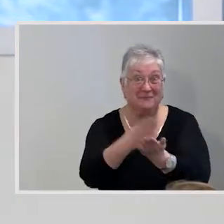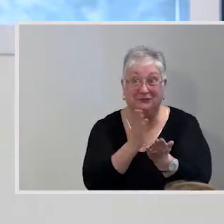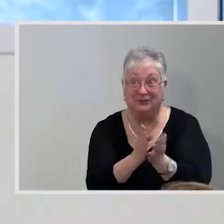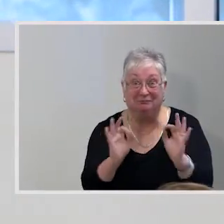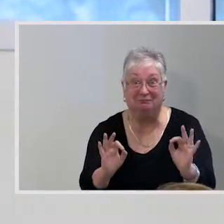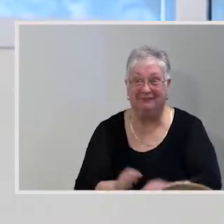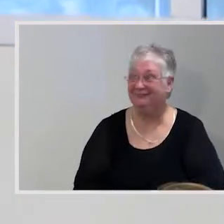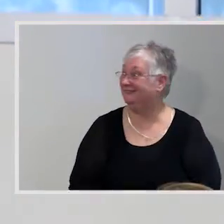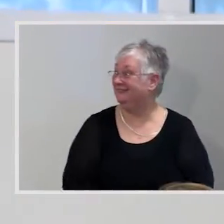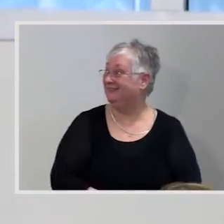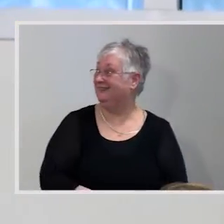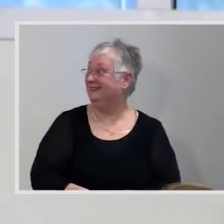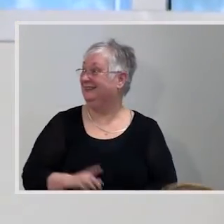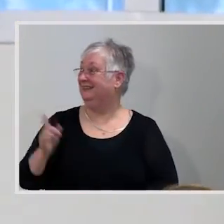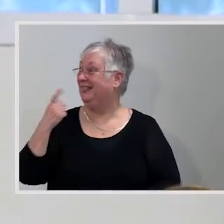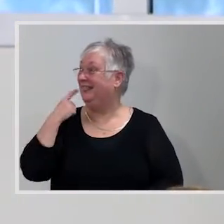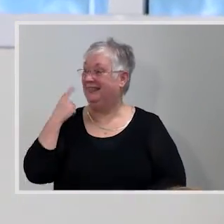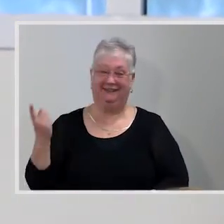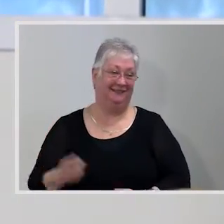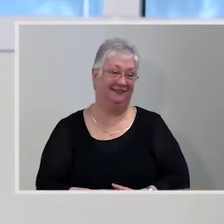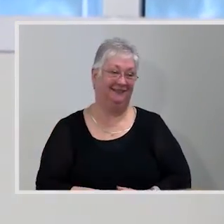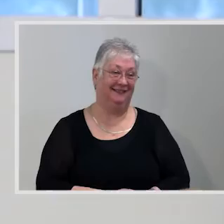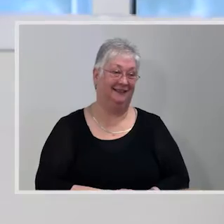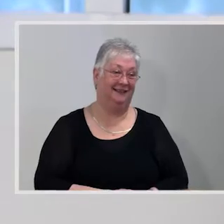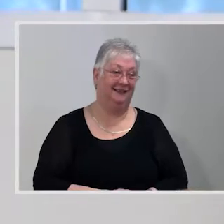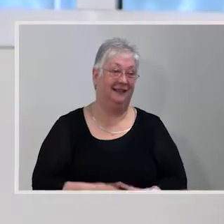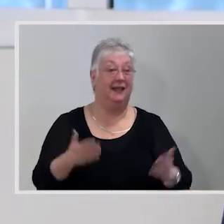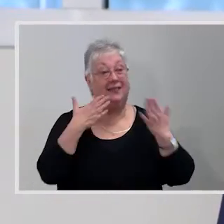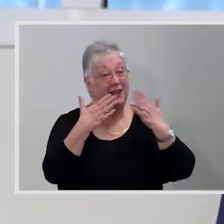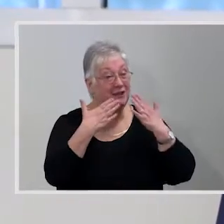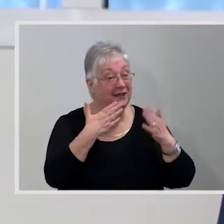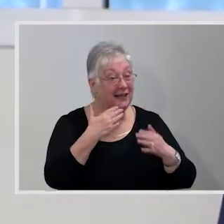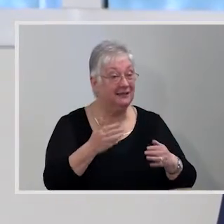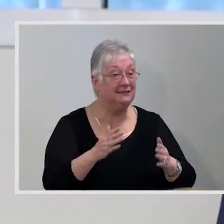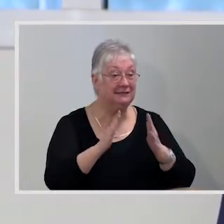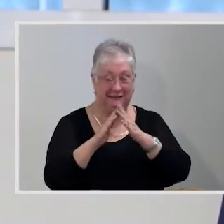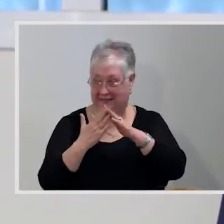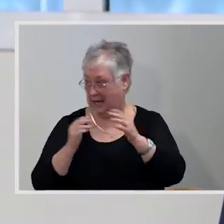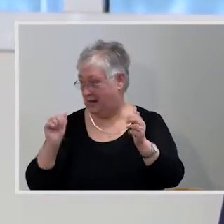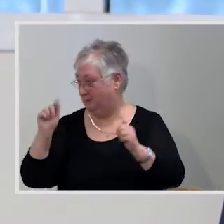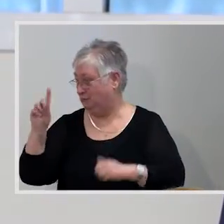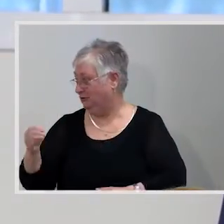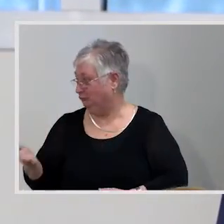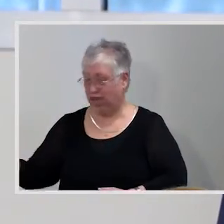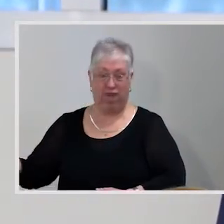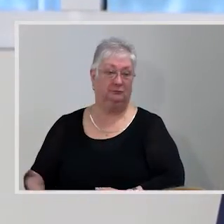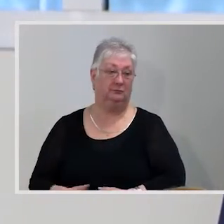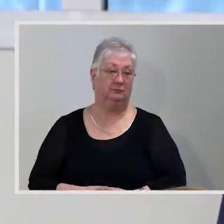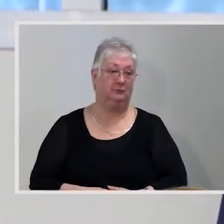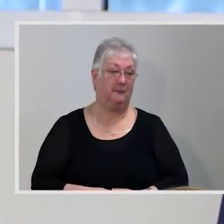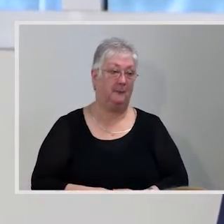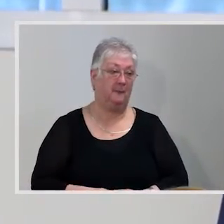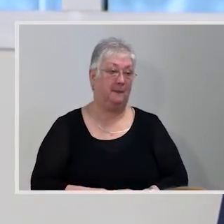WELL, THANK YOU, CITY ADMINISTRATOR. I REALLY APPRECIATE THAT. YOU HAVE NOW HEARD A LOT ABOUT OUR BUDGET. AND YOU'VE GOT ALL OF THAT